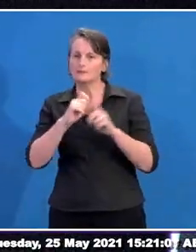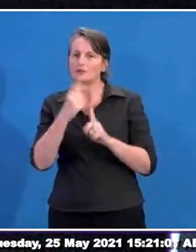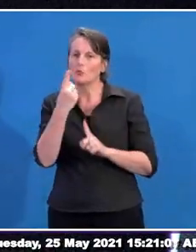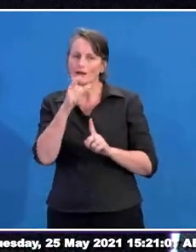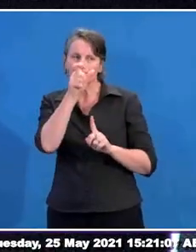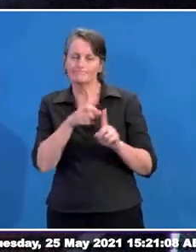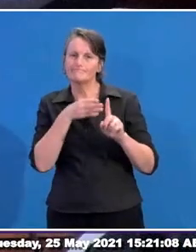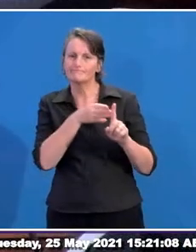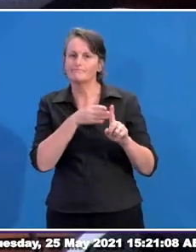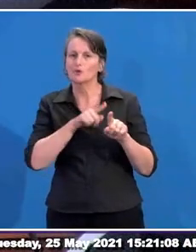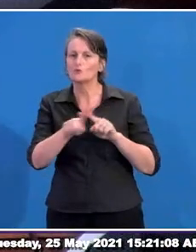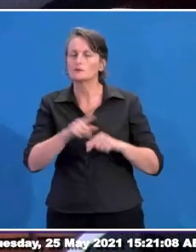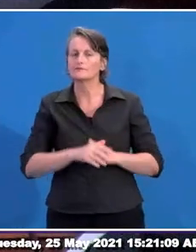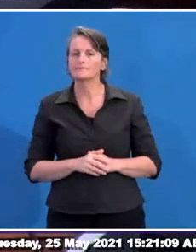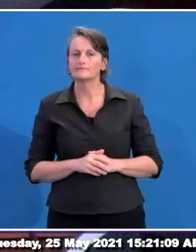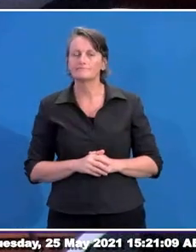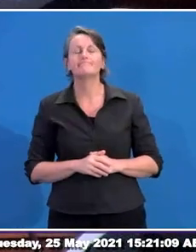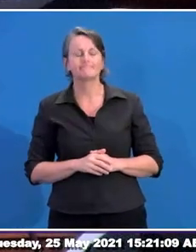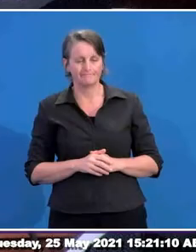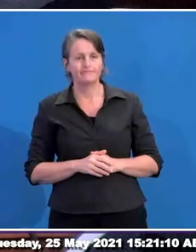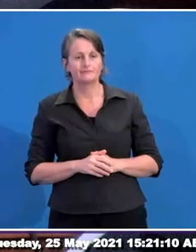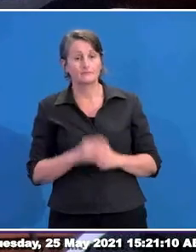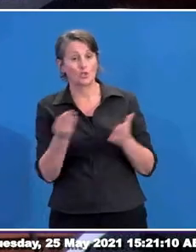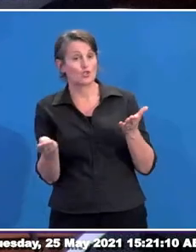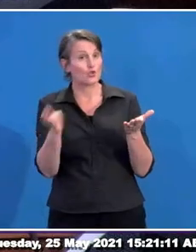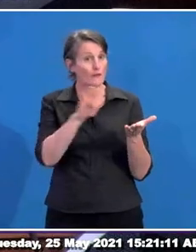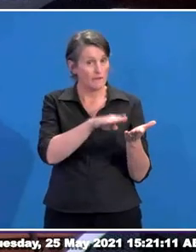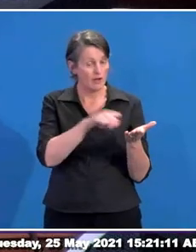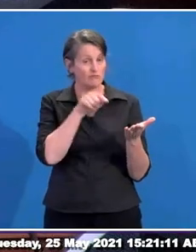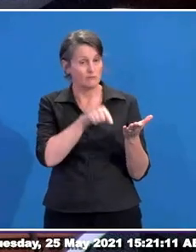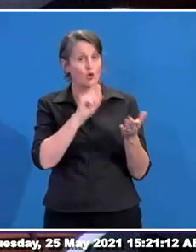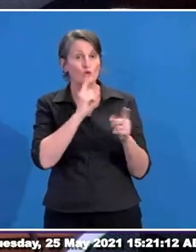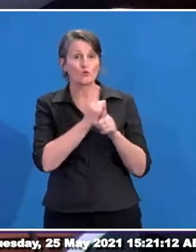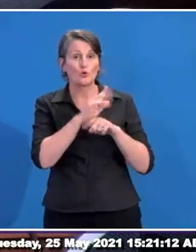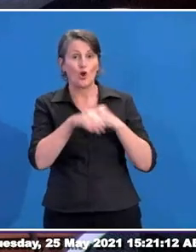Over the page, you deal with recruitment and selection